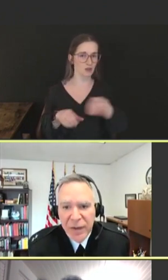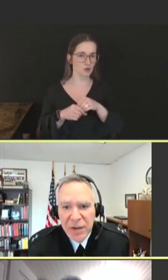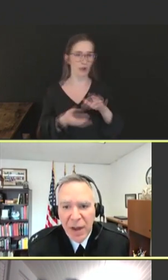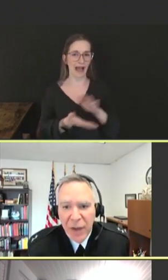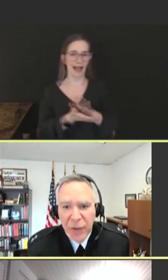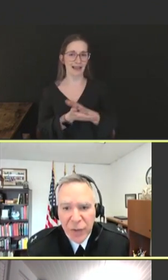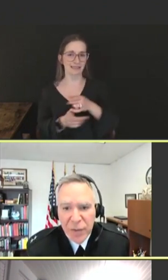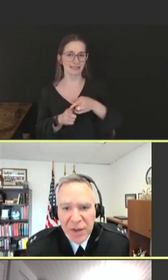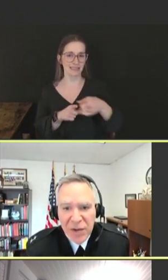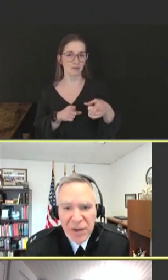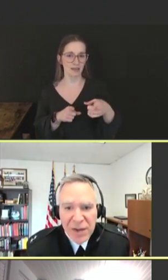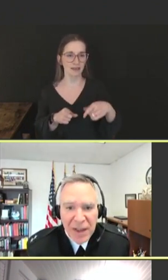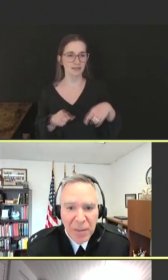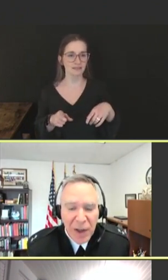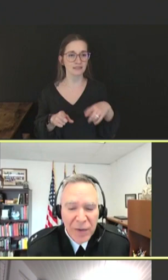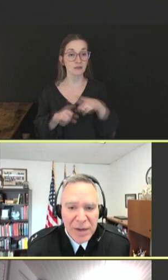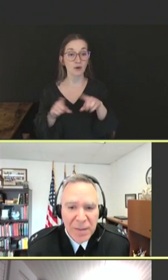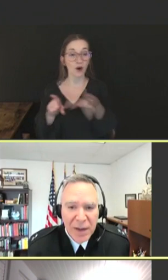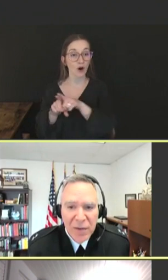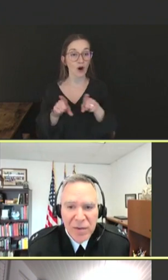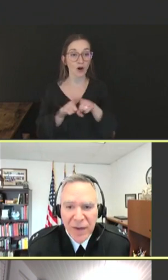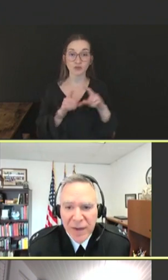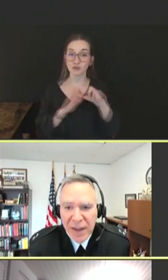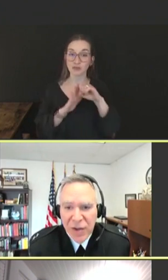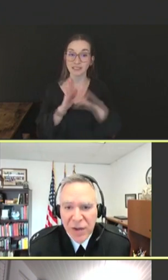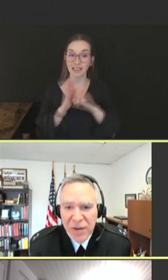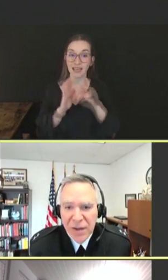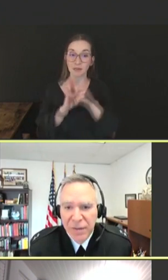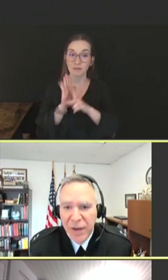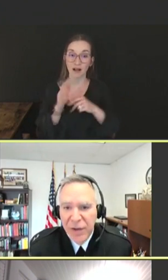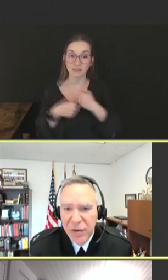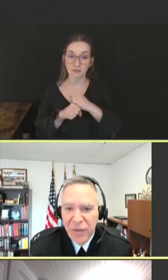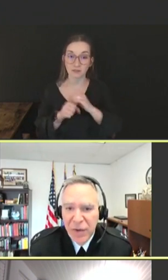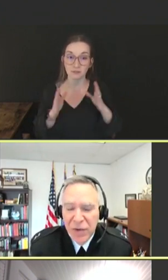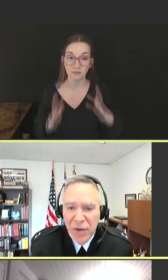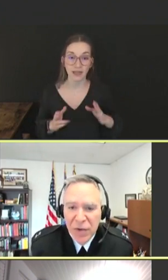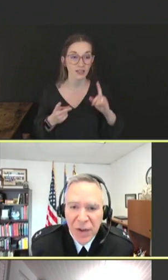relevant to other groups, such as state policy makers, foundations, and funders of research,